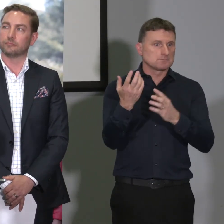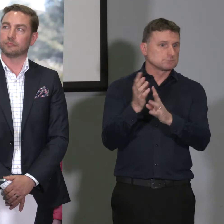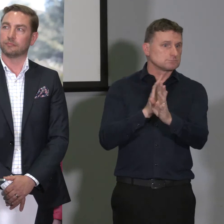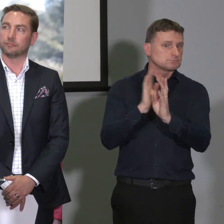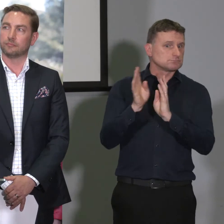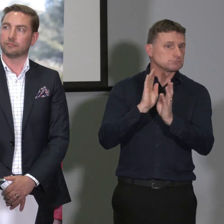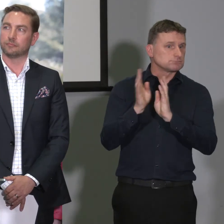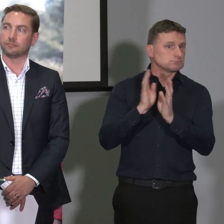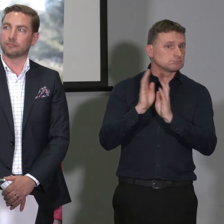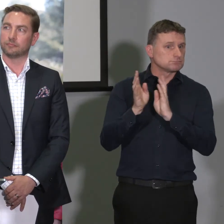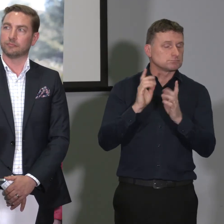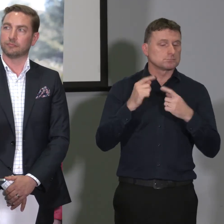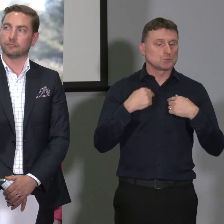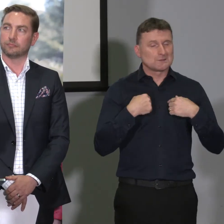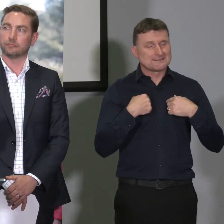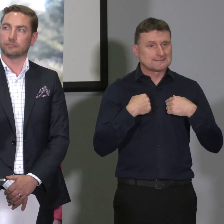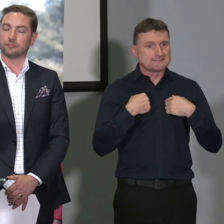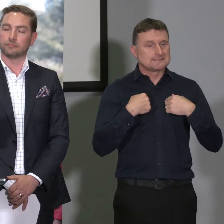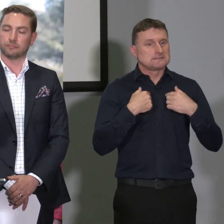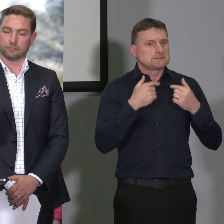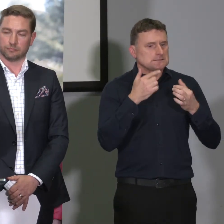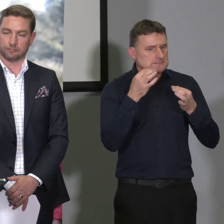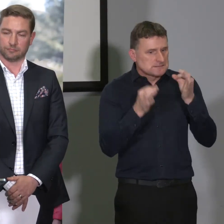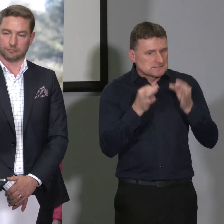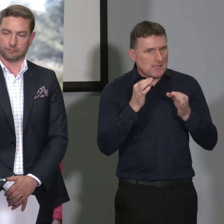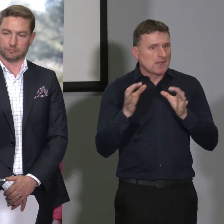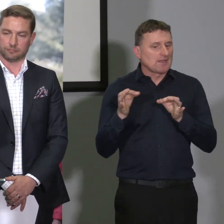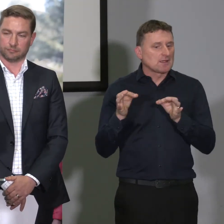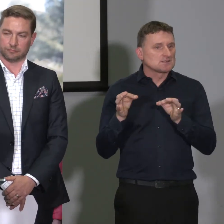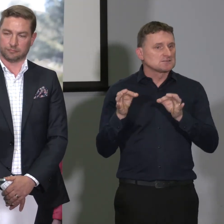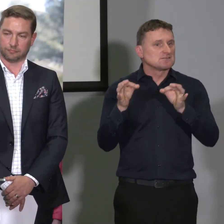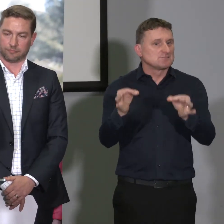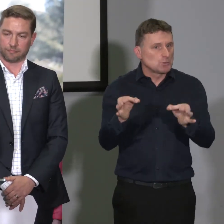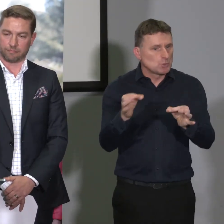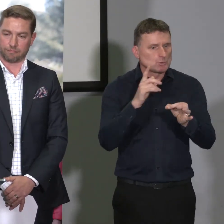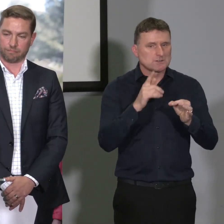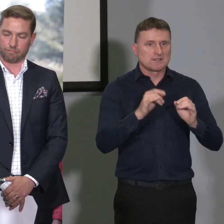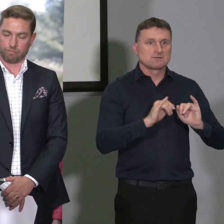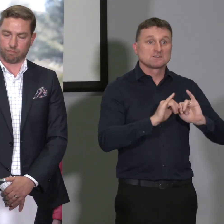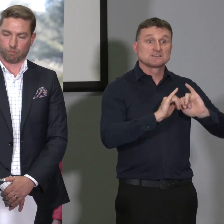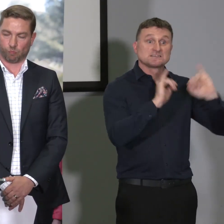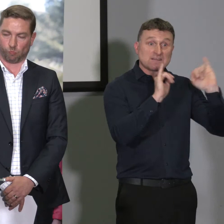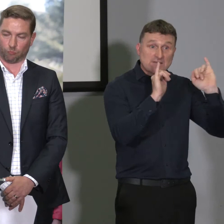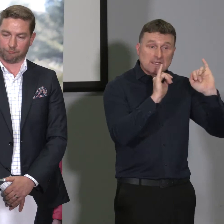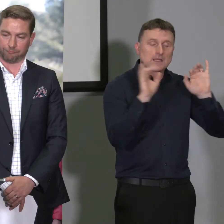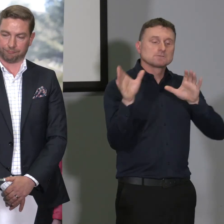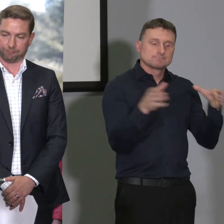decisions are made about what needs to be deferred and clearly the most acute time